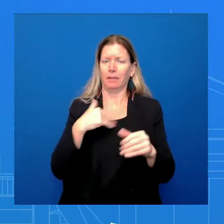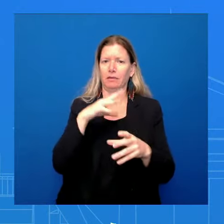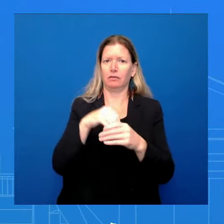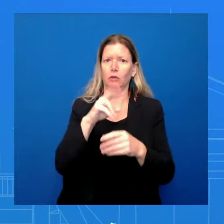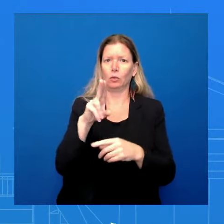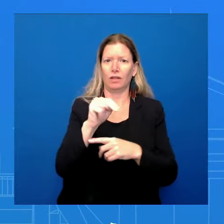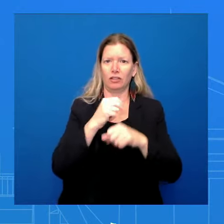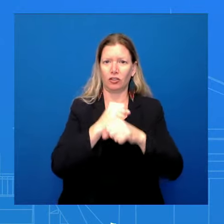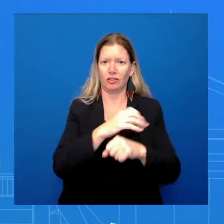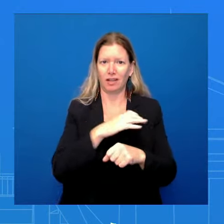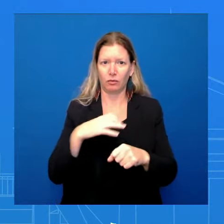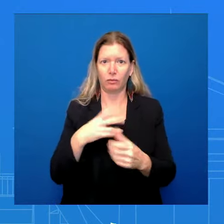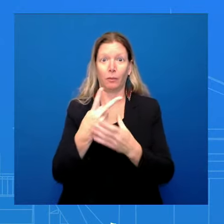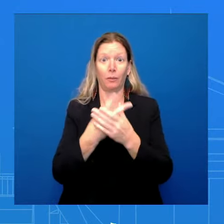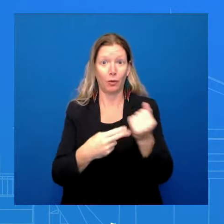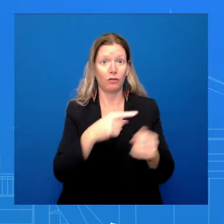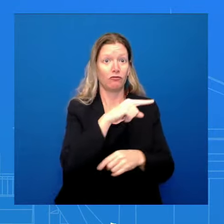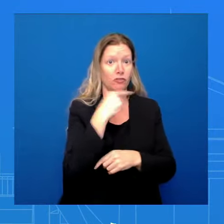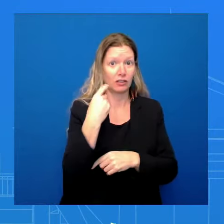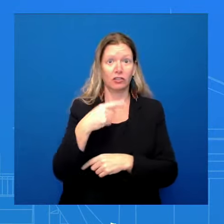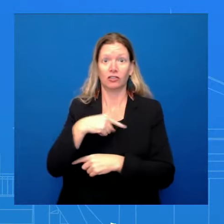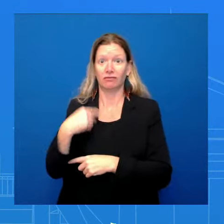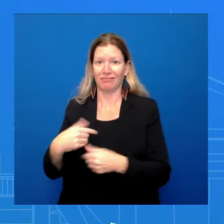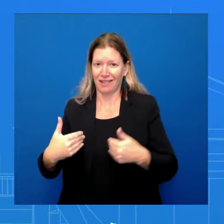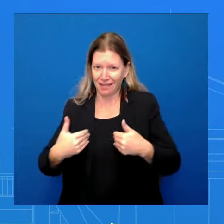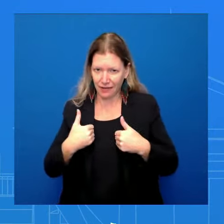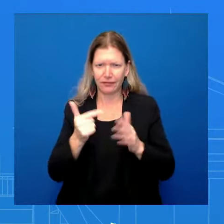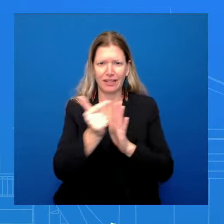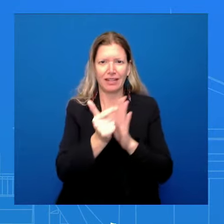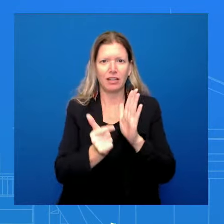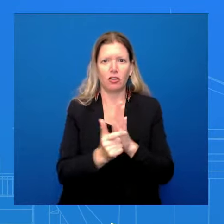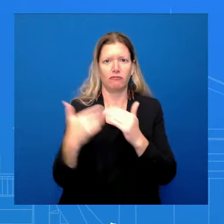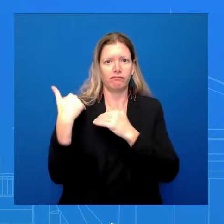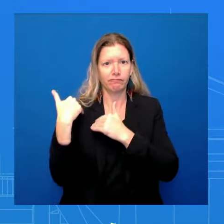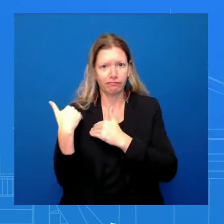And it is the case that we have very real concerns based on what Russia has just done